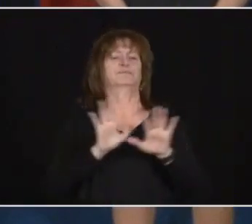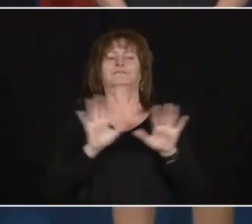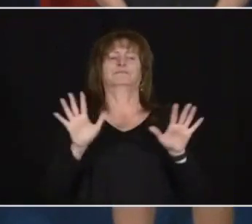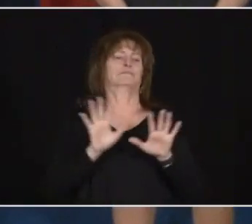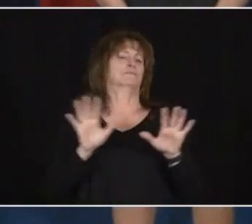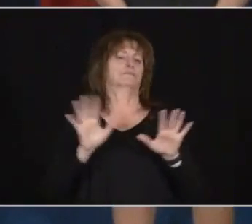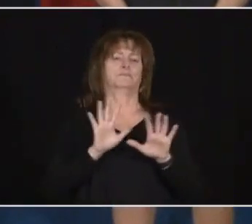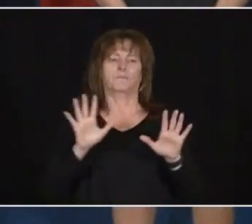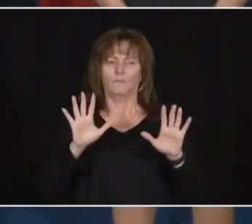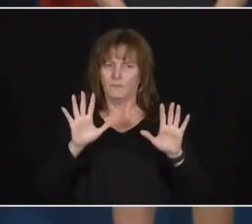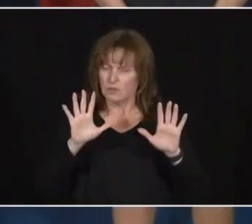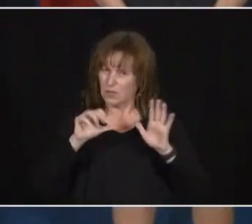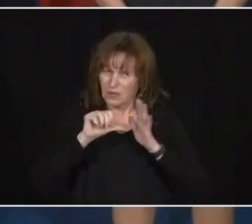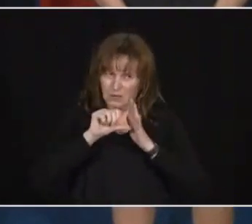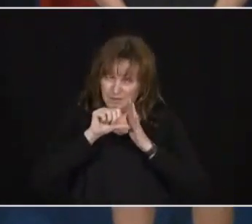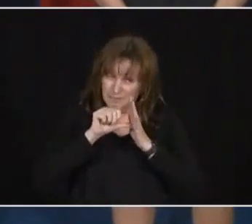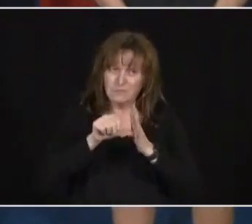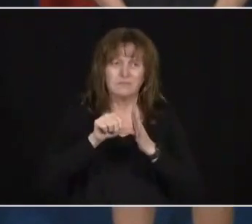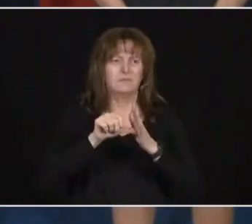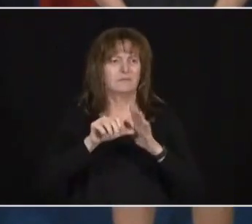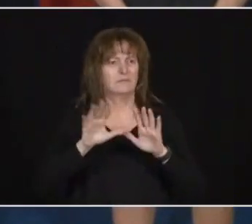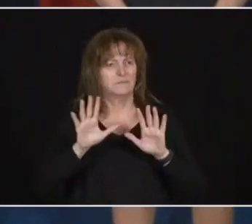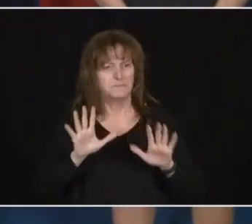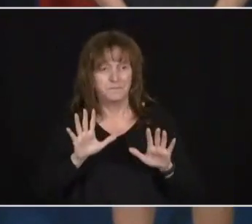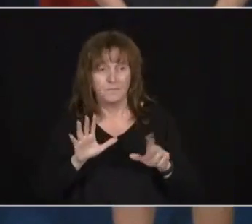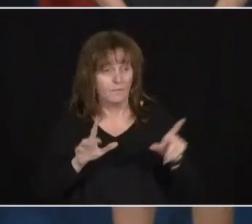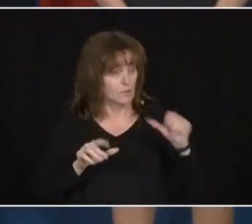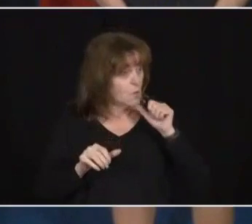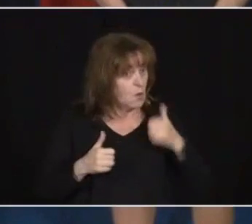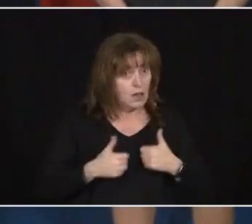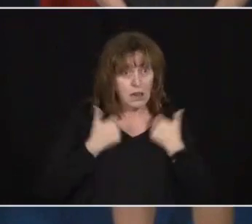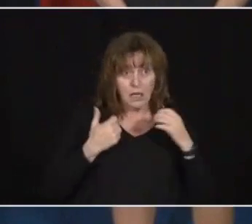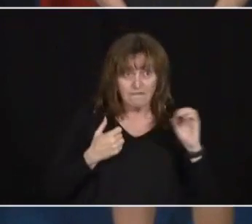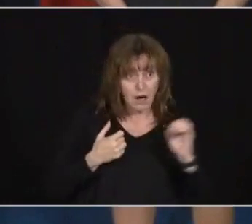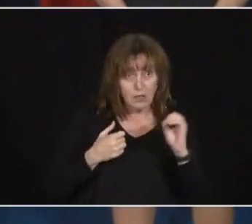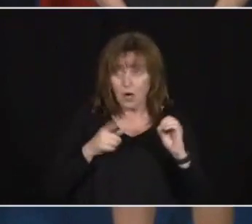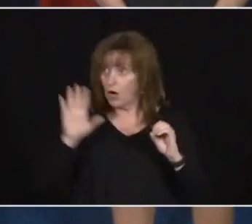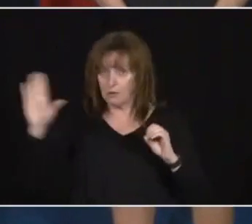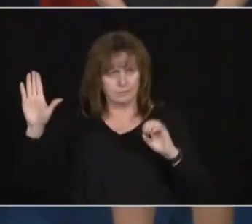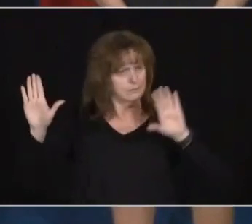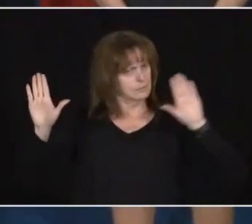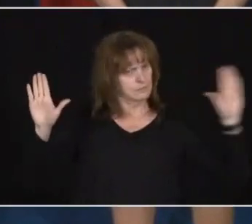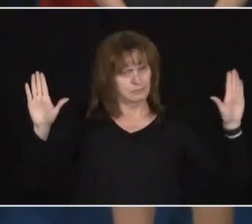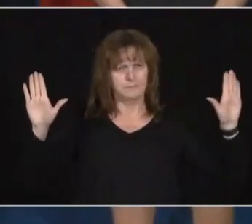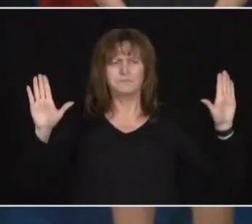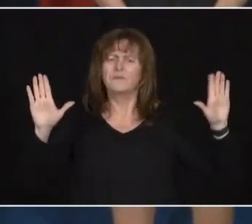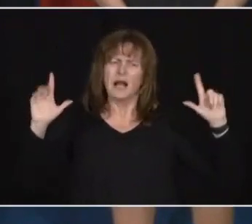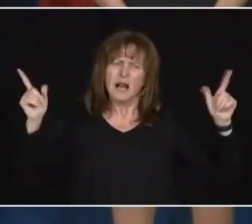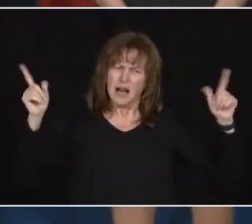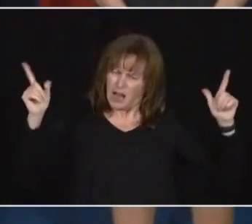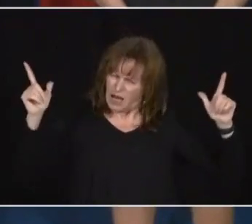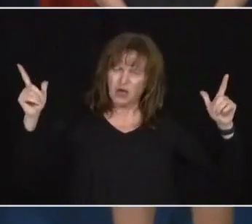Again, I emphasize to the people that don't live in Ontario, we welcome you at another time, but we just